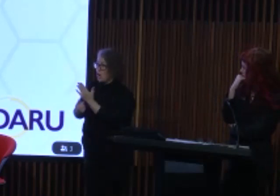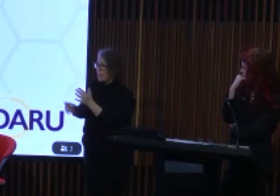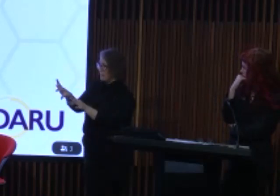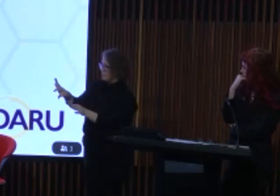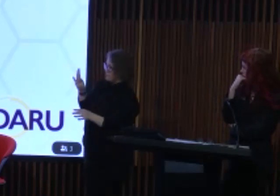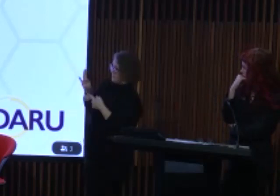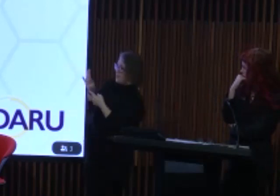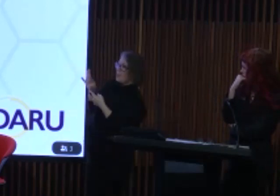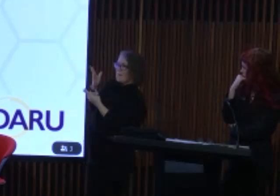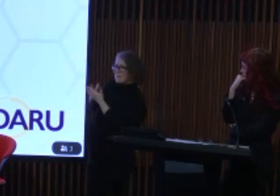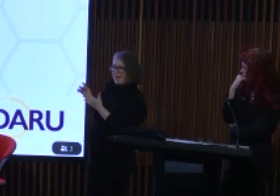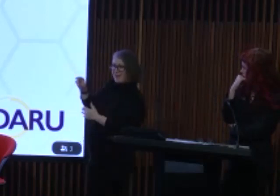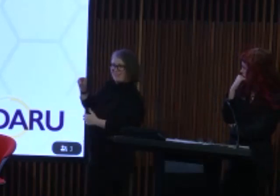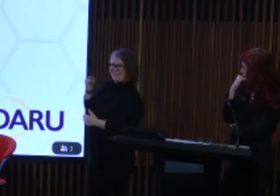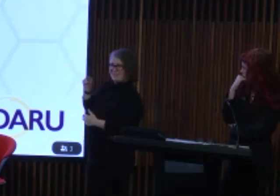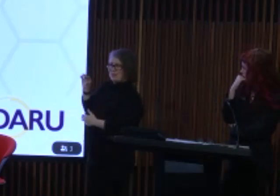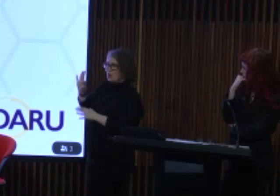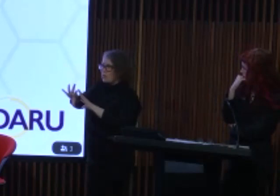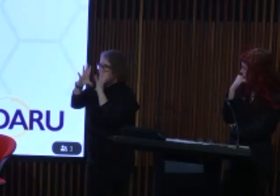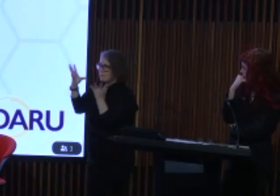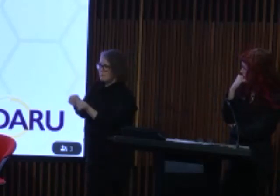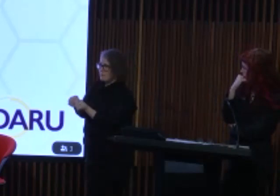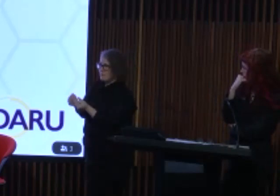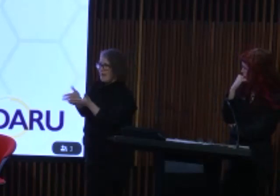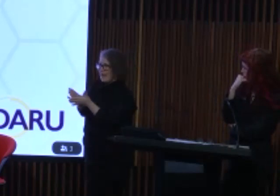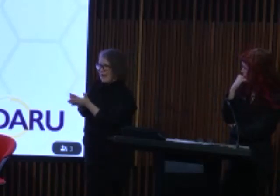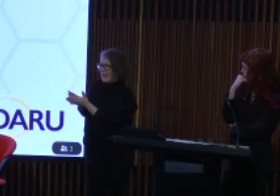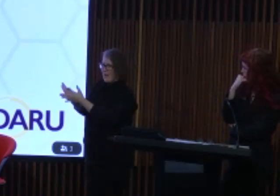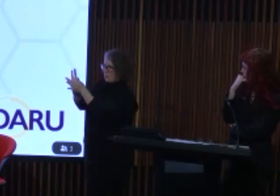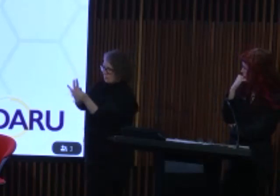and not the whole thing and how they interact with each other. So there's a lack of knowledge.